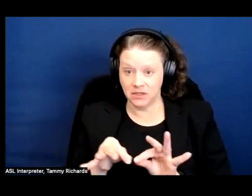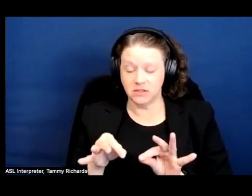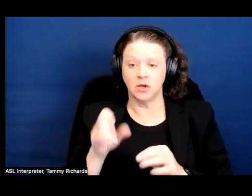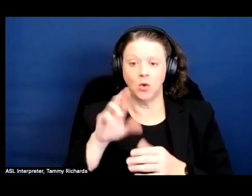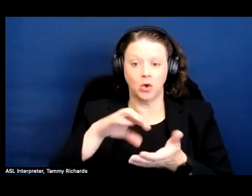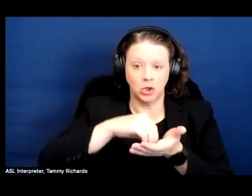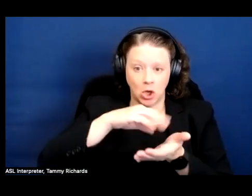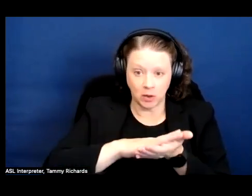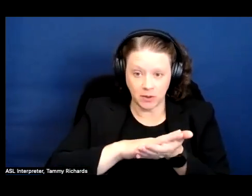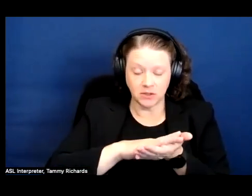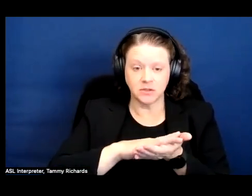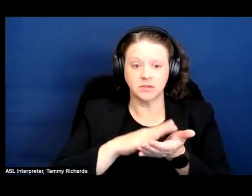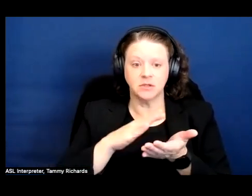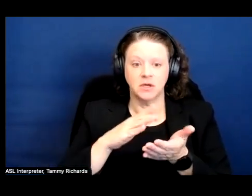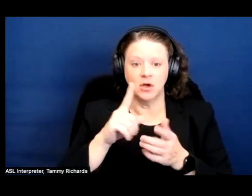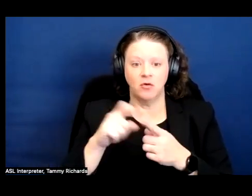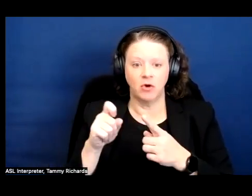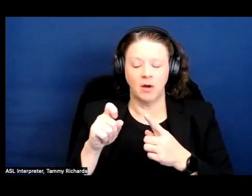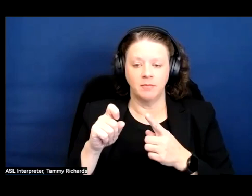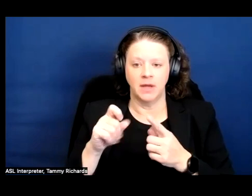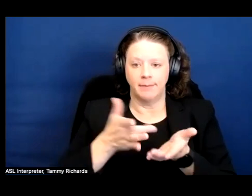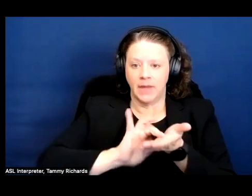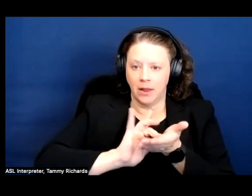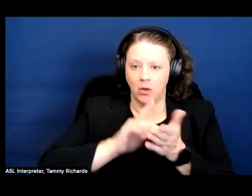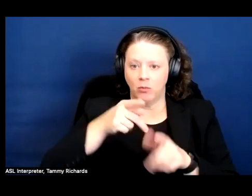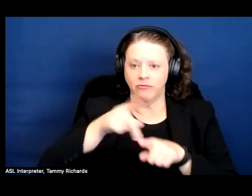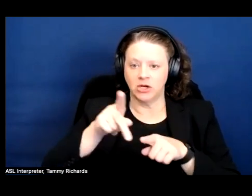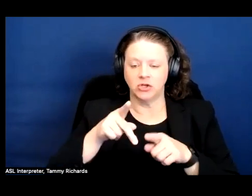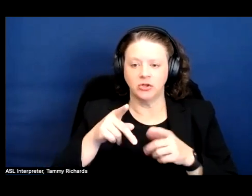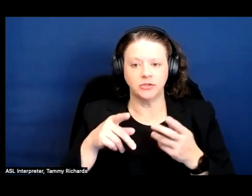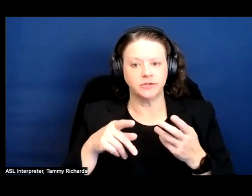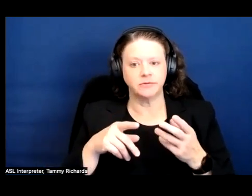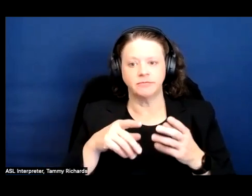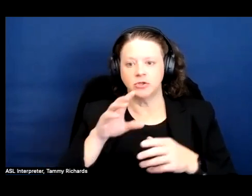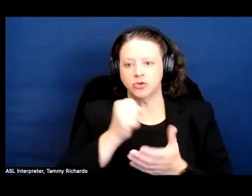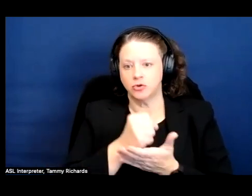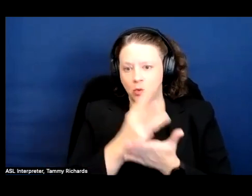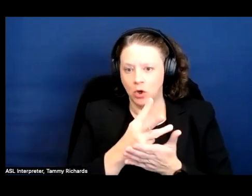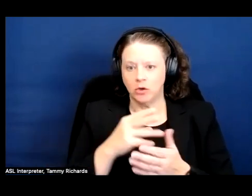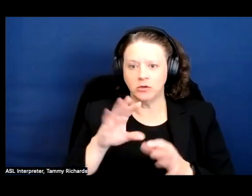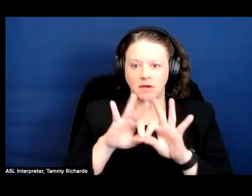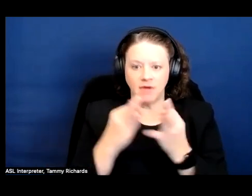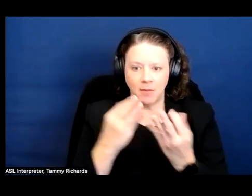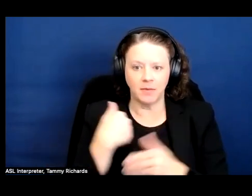it's a bill that was enacted in 2021. It requires a business selling emotional support dogs,